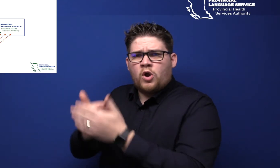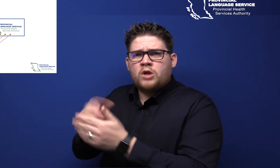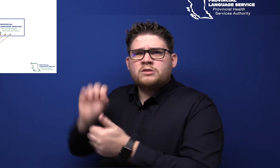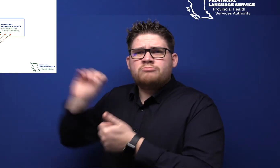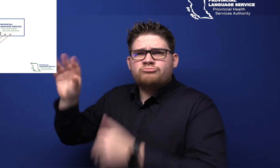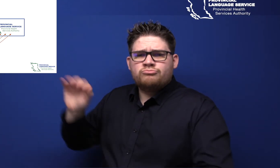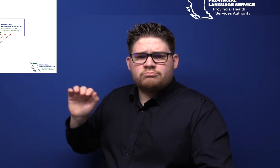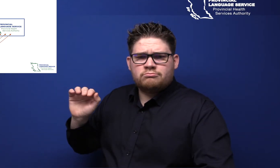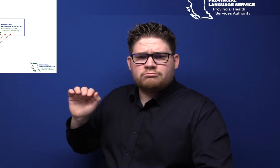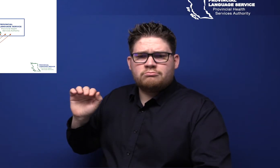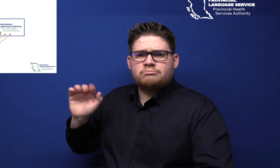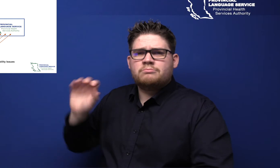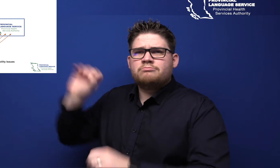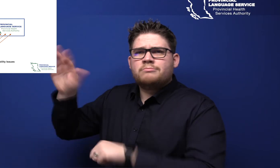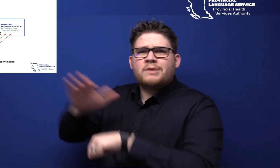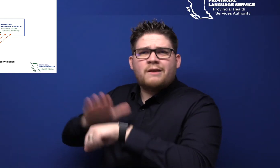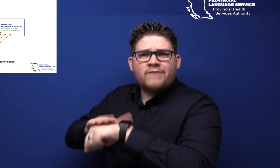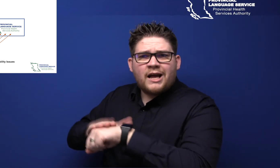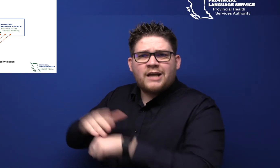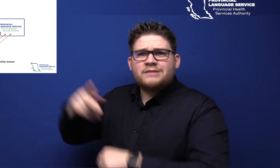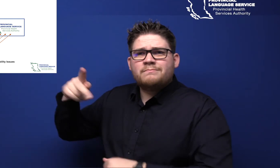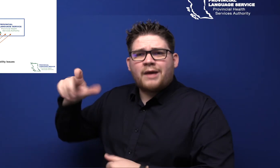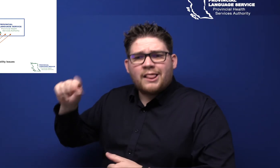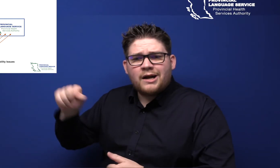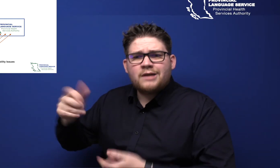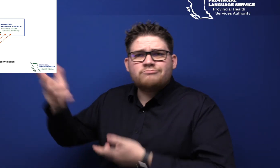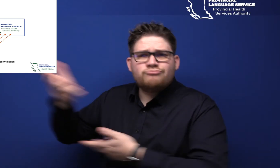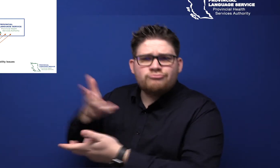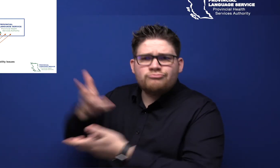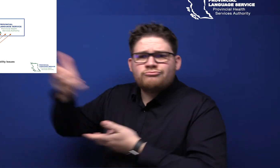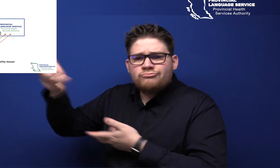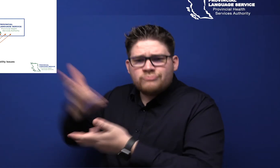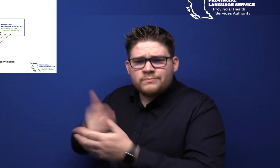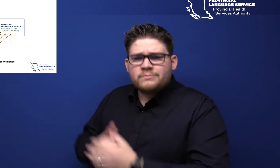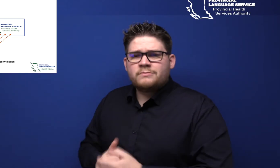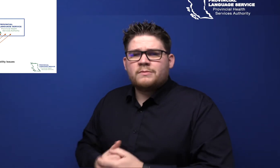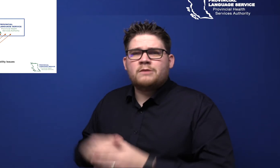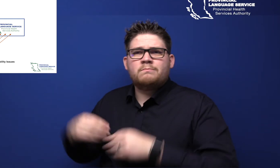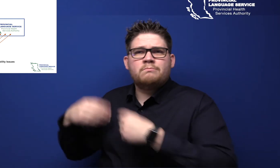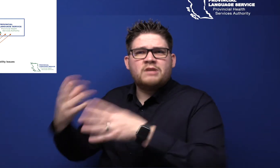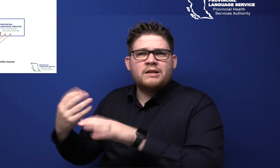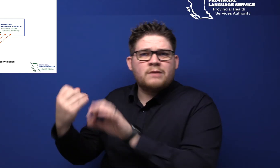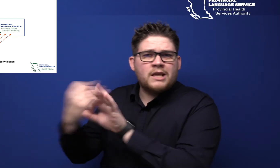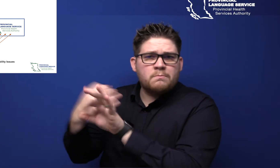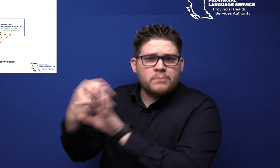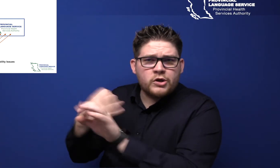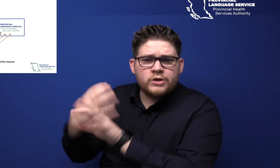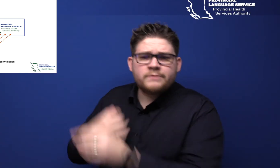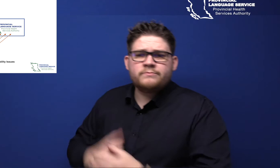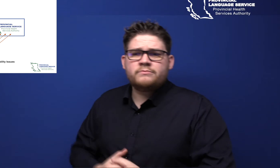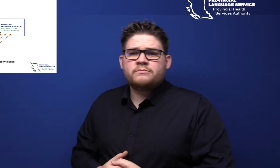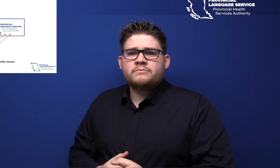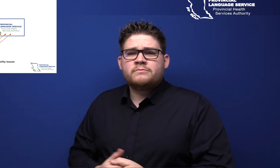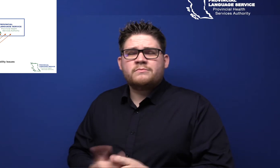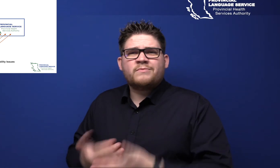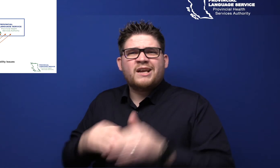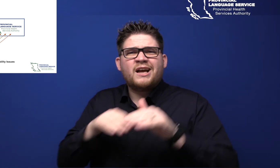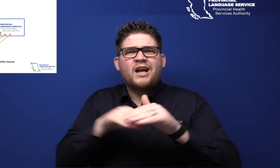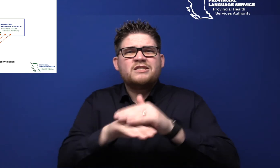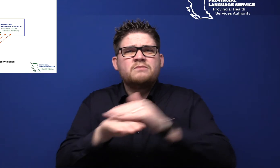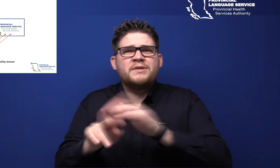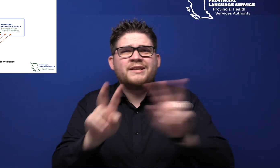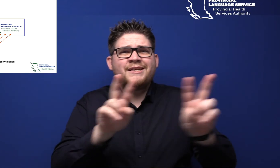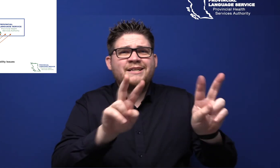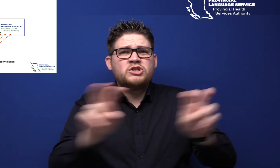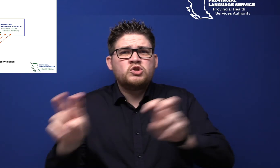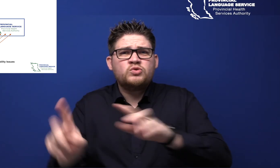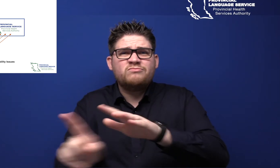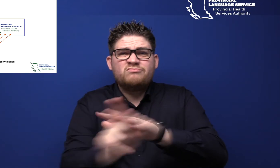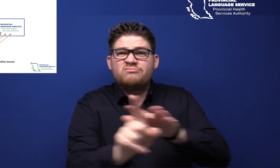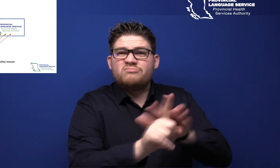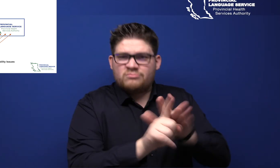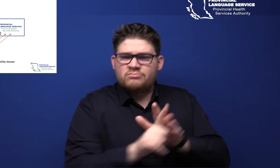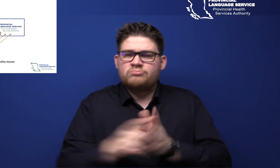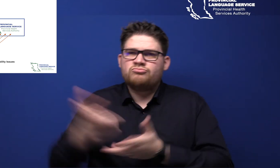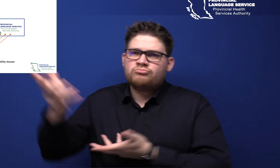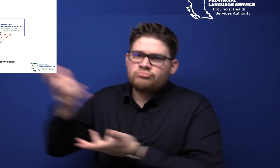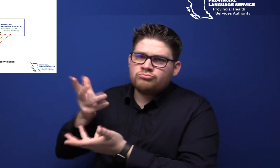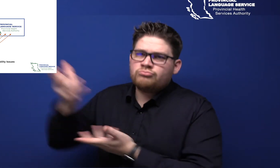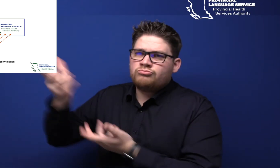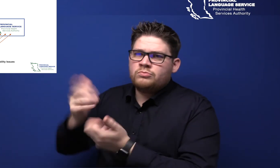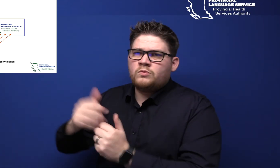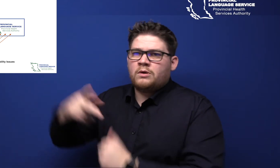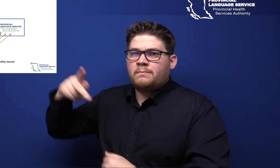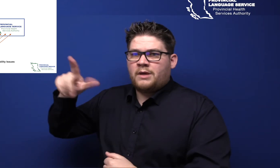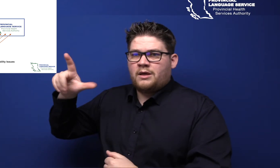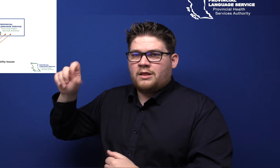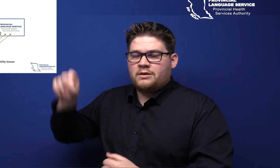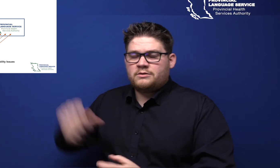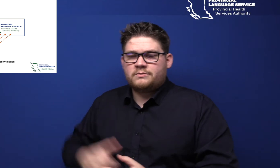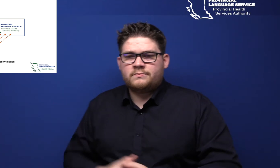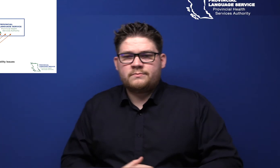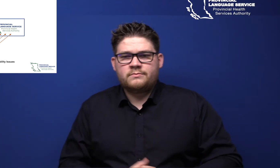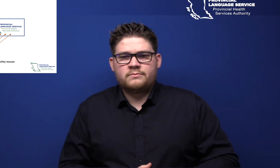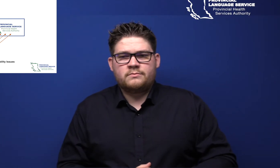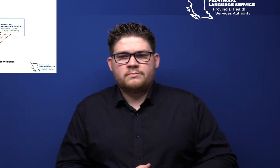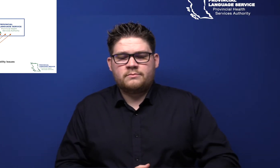WITH THE ADVISORY GROUP. THE ADVISORY GROUPS, PROVIDES FEEDBACK AROUND ACCESSIBILITY ISSUES AND SEND THAT INFORMATION TO PLS